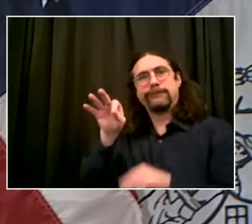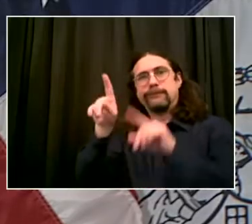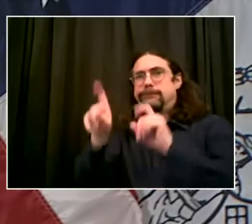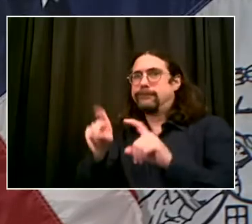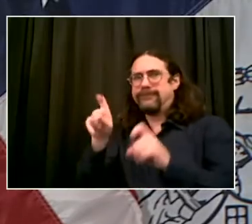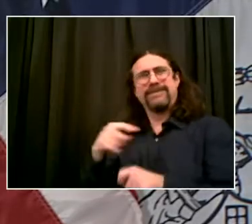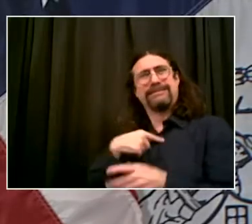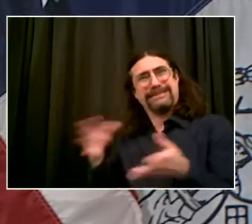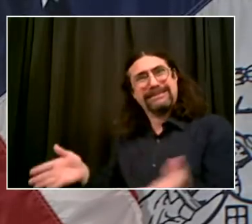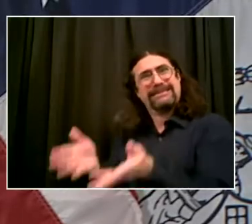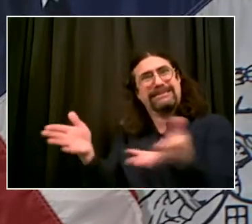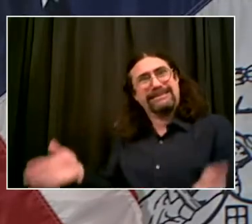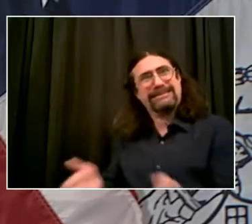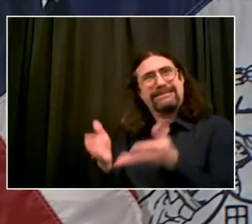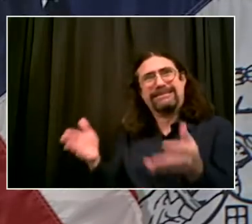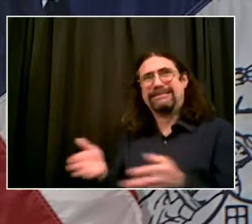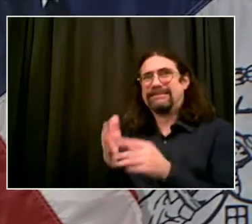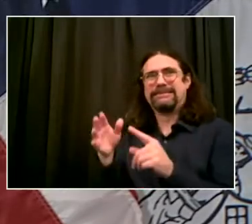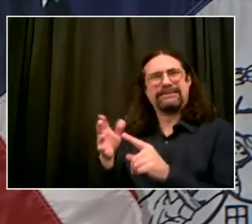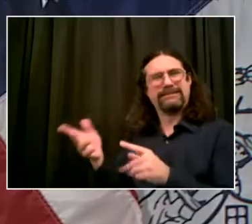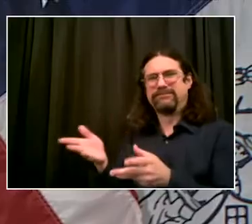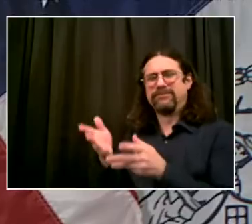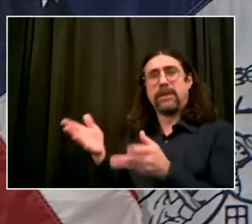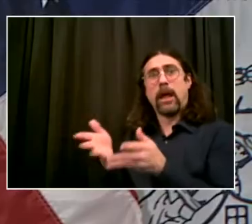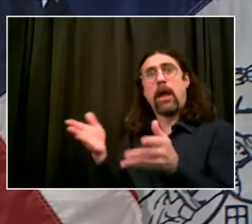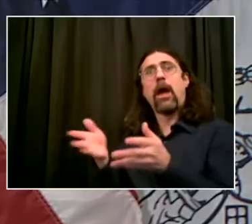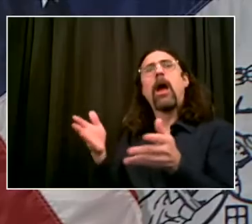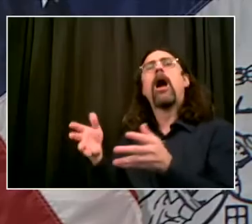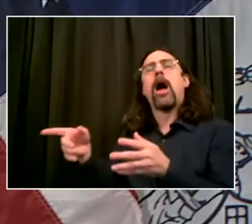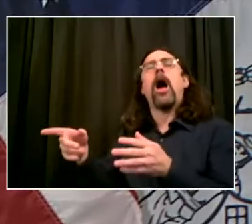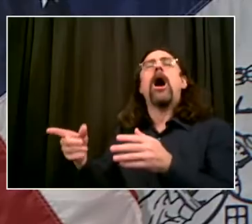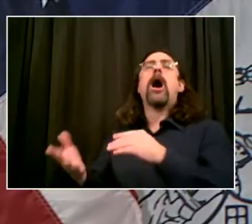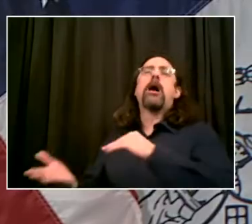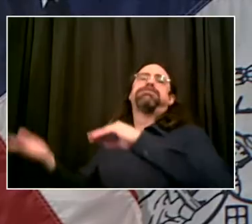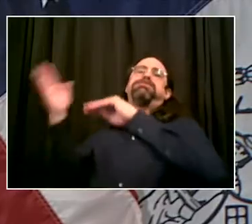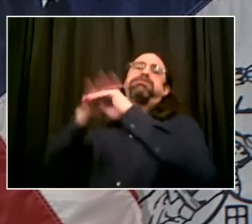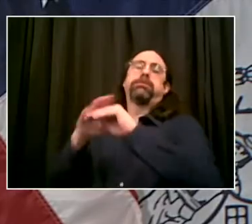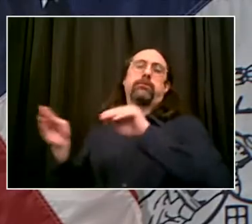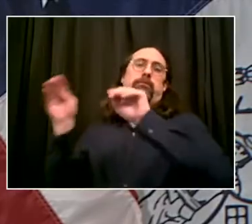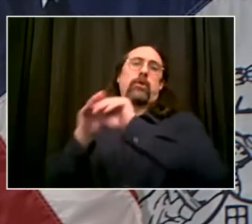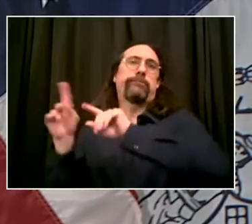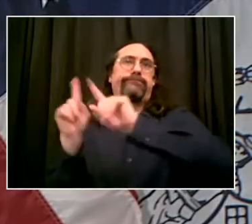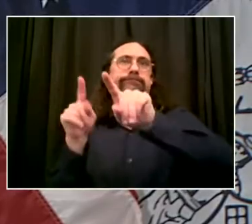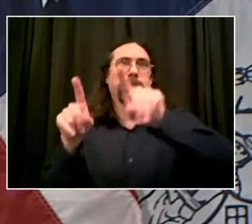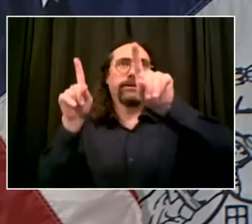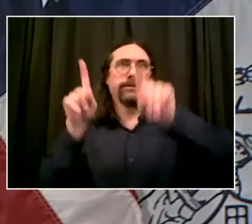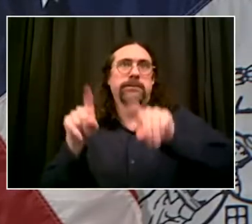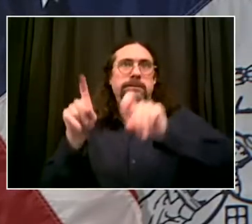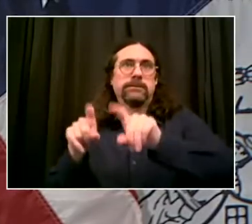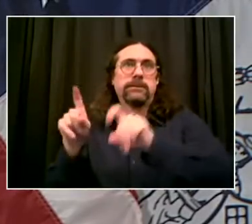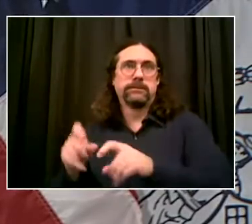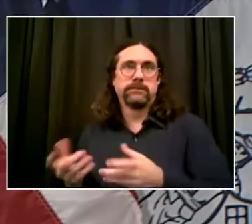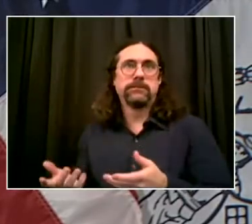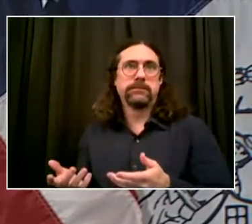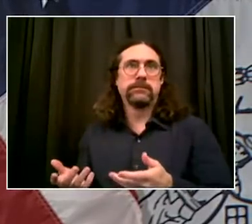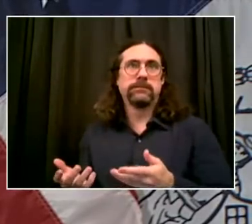EFFECTING THE EQUATION. THERE IS STILL